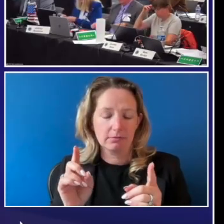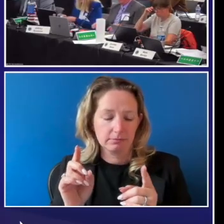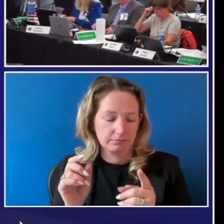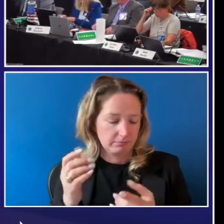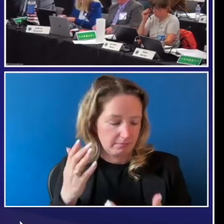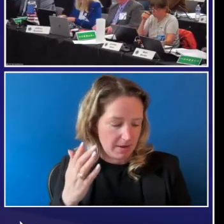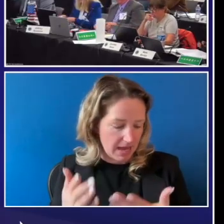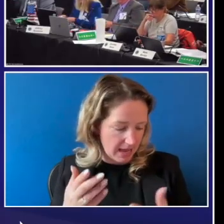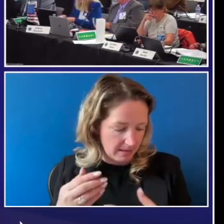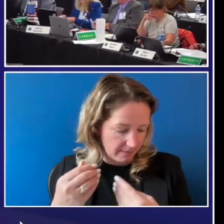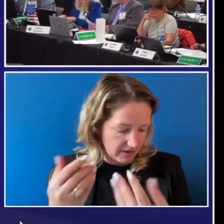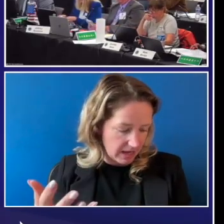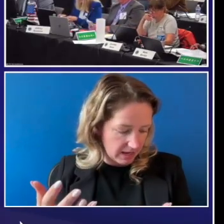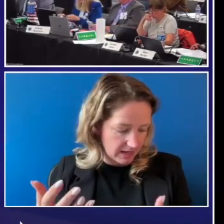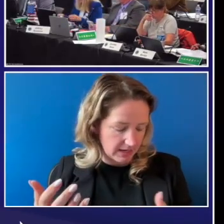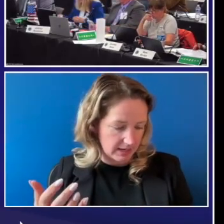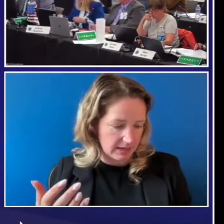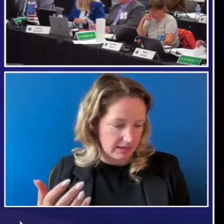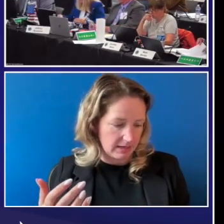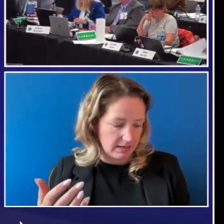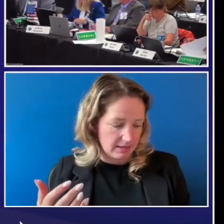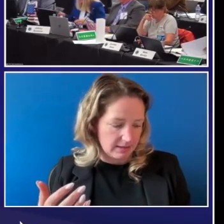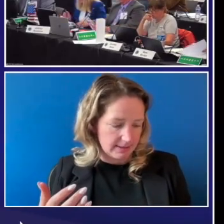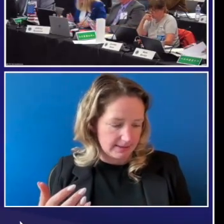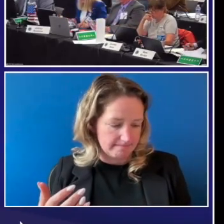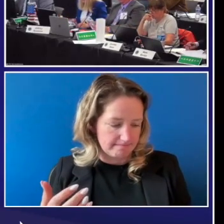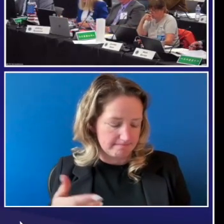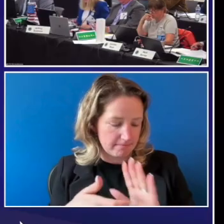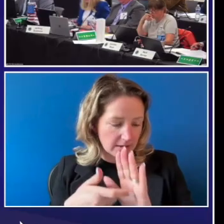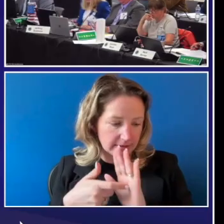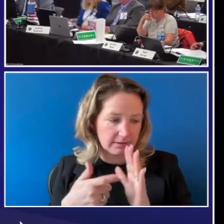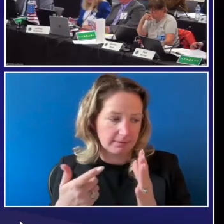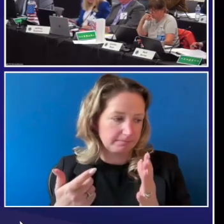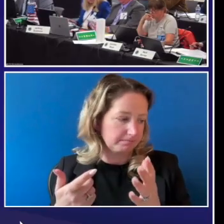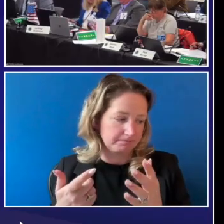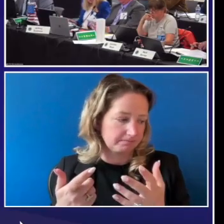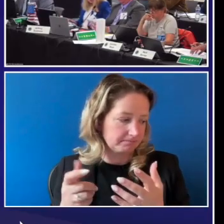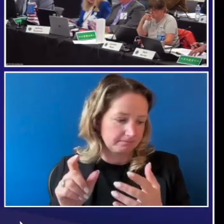Is there a way to say, you know, that they must require at least 3 of the following.